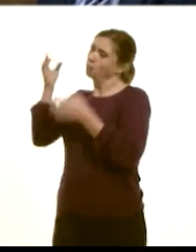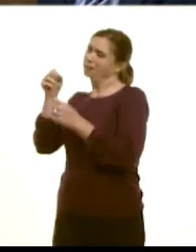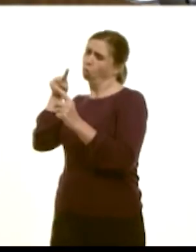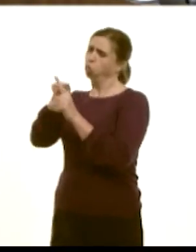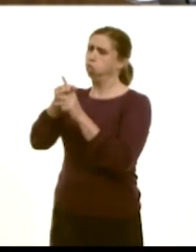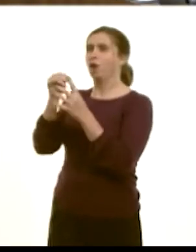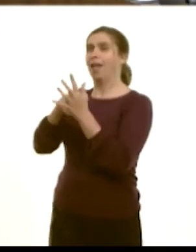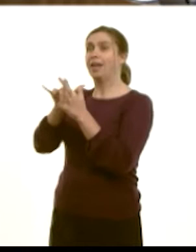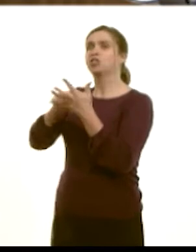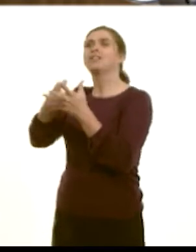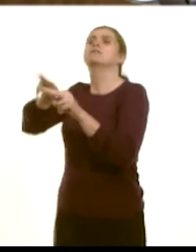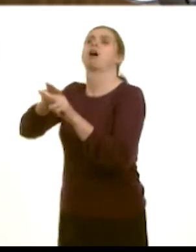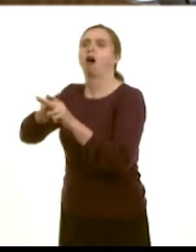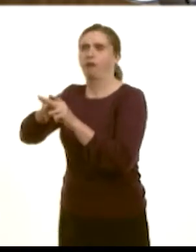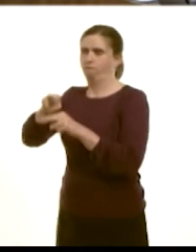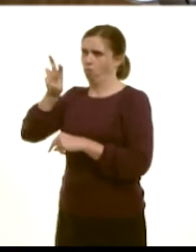staff in Wales.